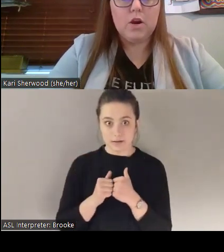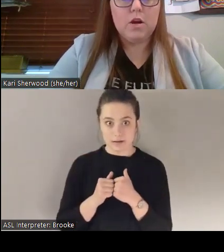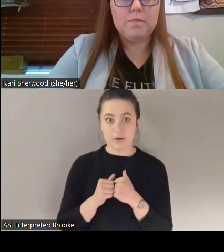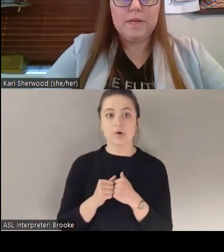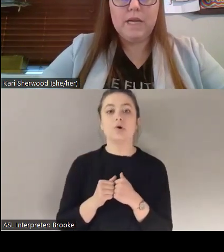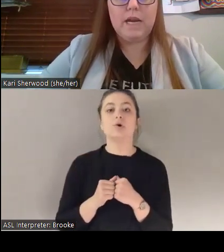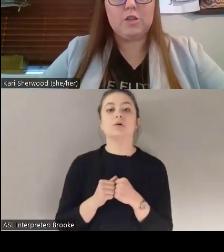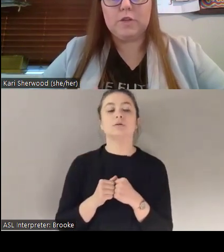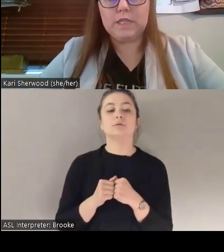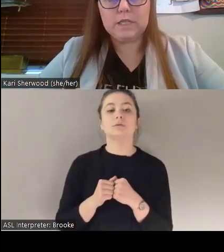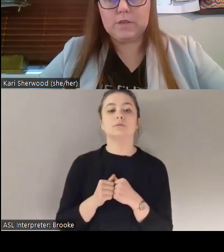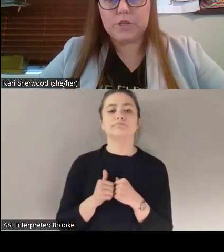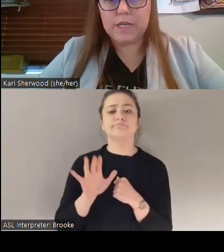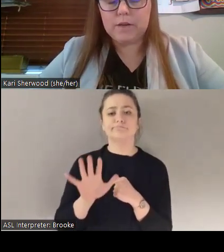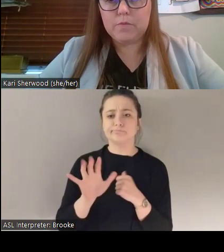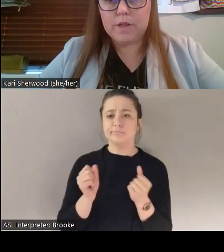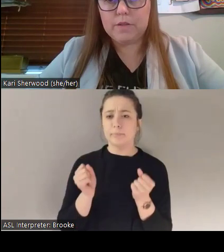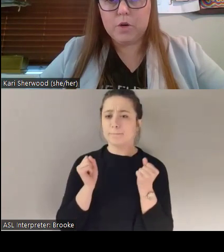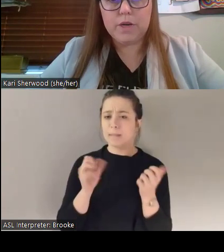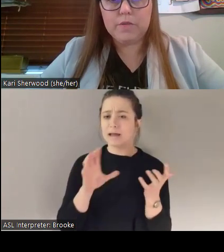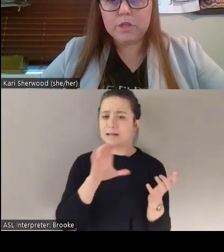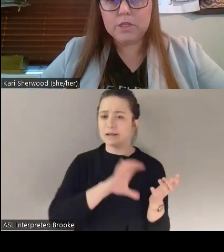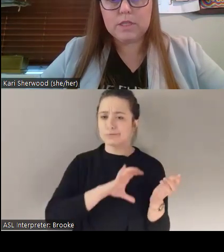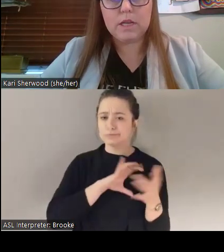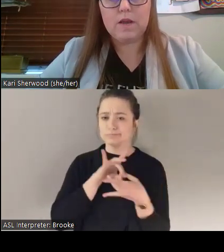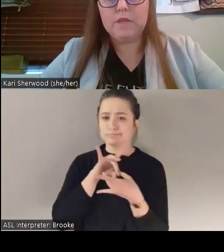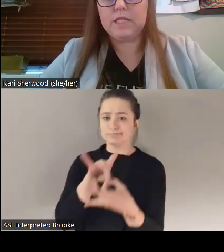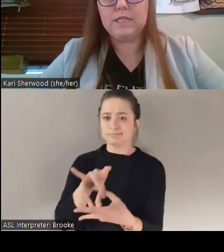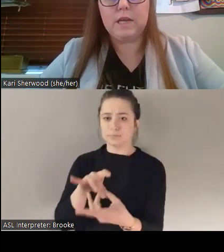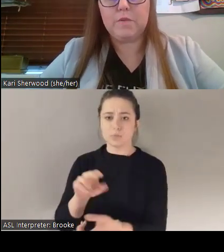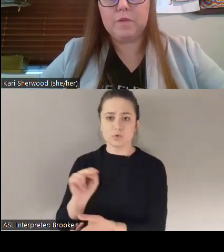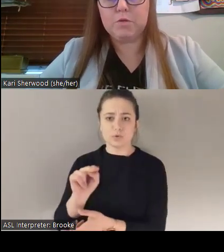There are many characteristics associated with neurodivergence. I ve listed the most